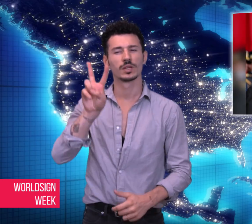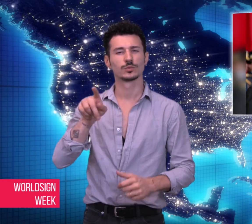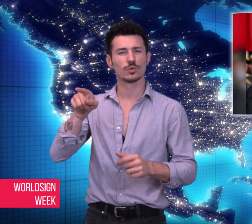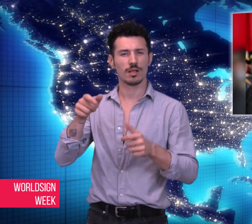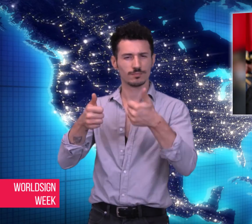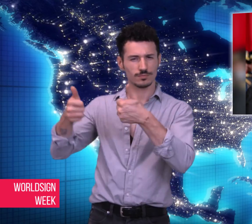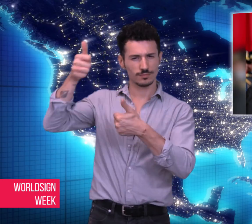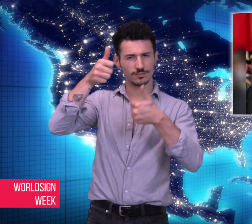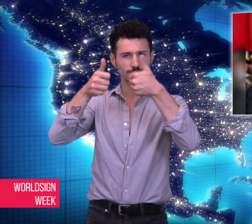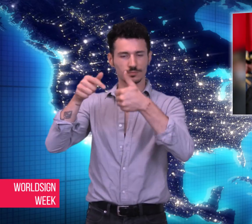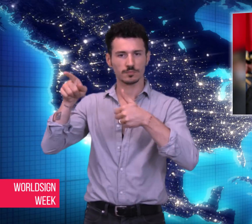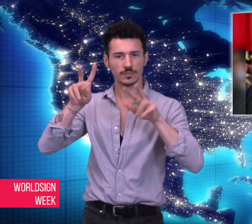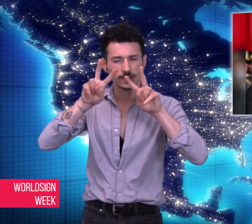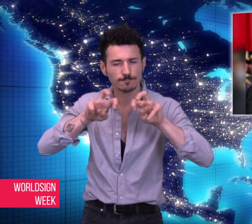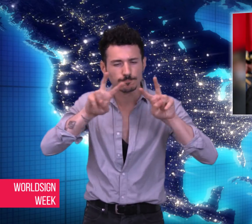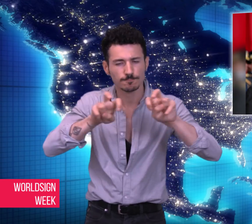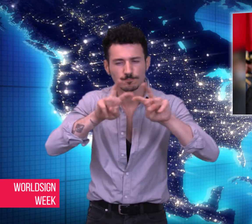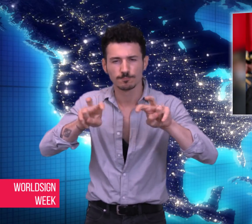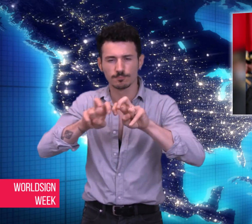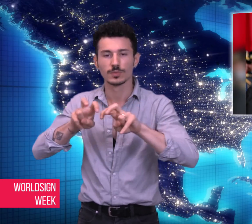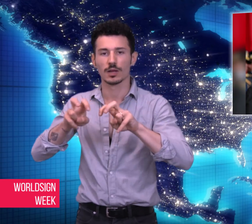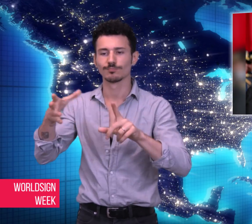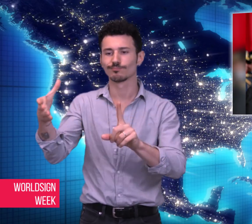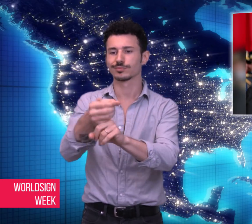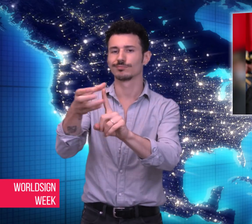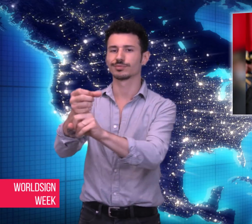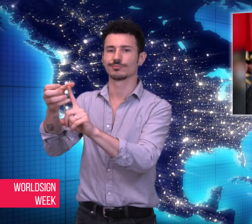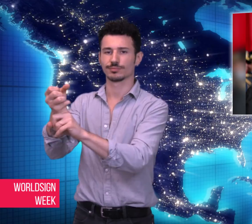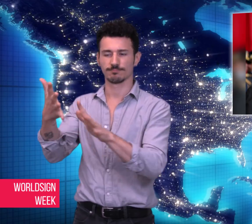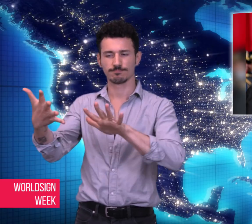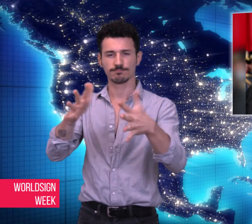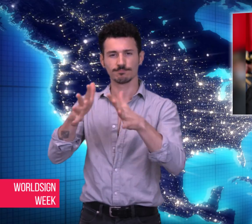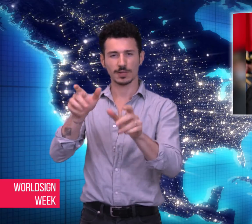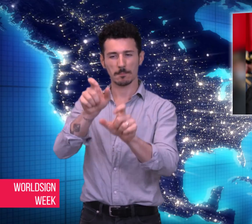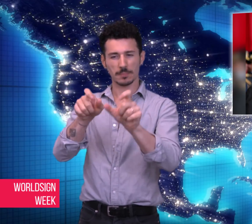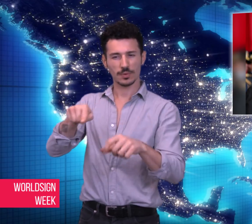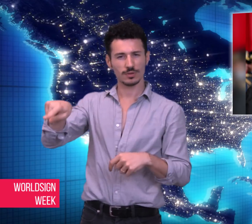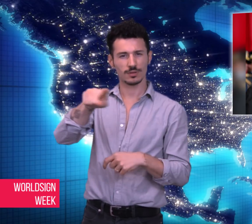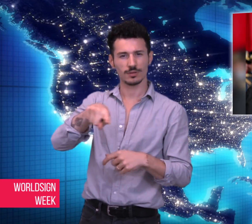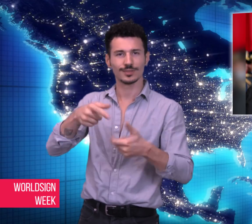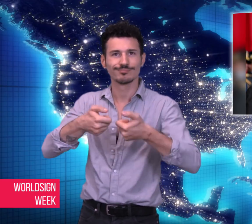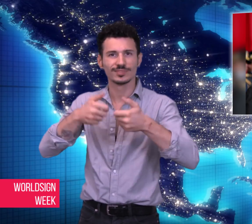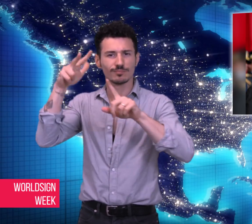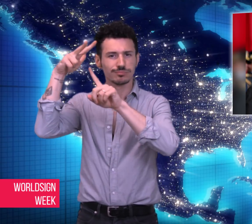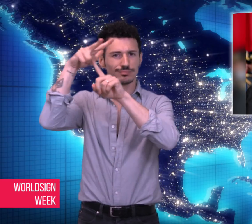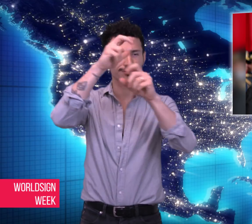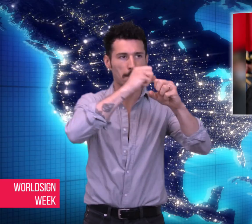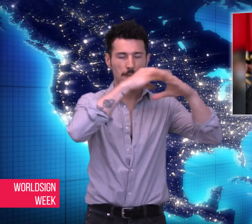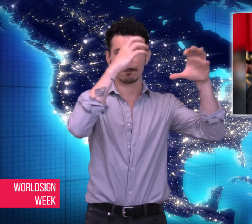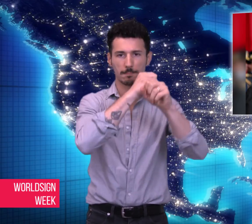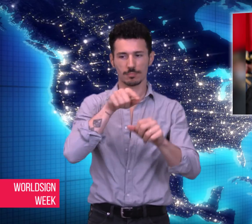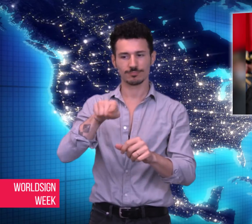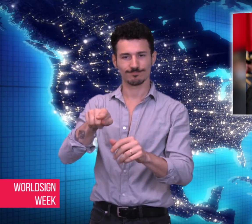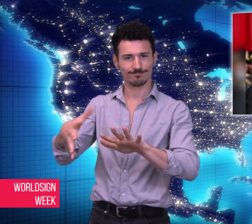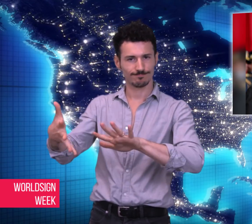Prosecutors have launched an investigation and say they have